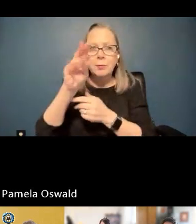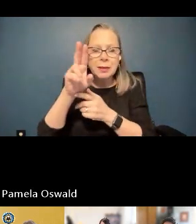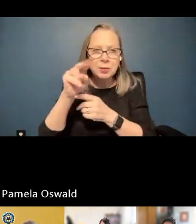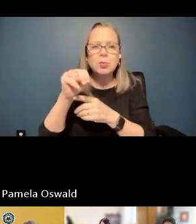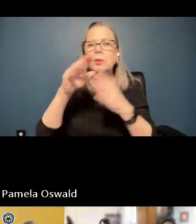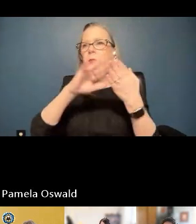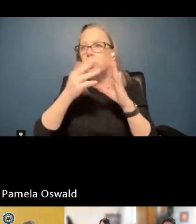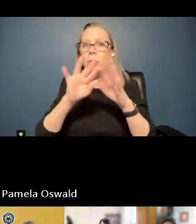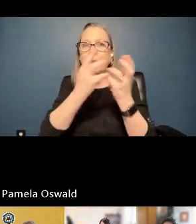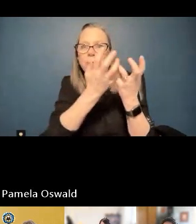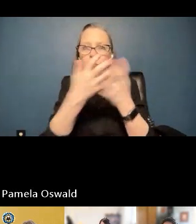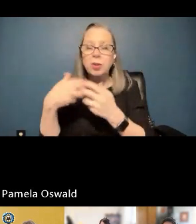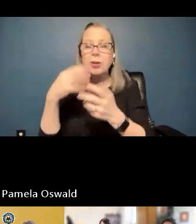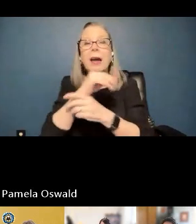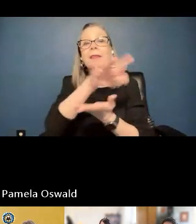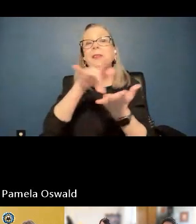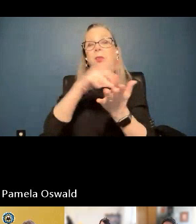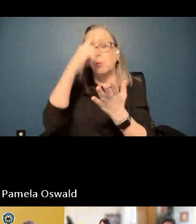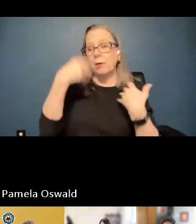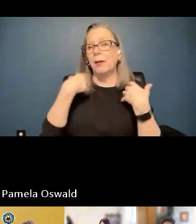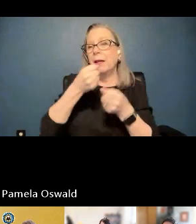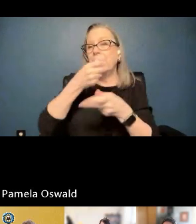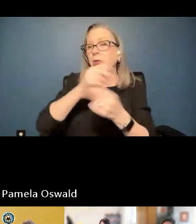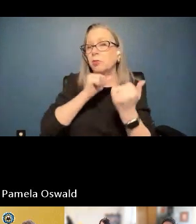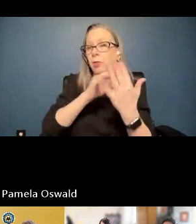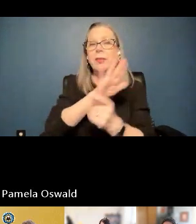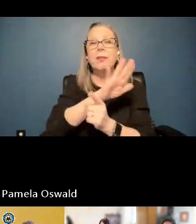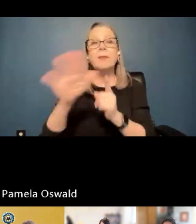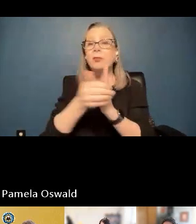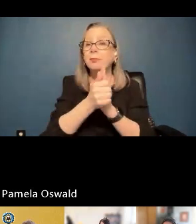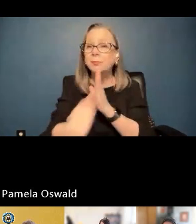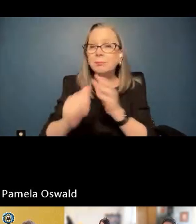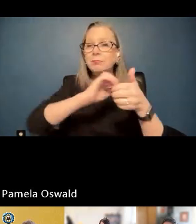Healthcare Strategies whose expertise and collaboration help shape and guide our efforts.